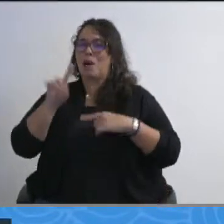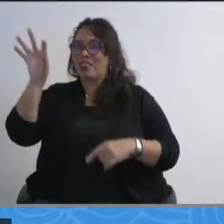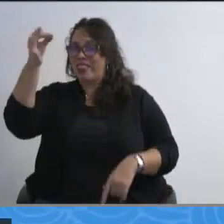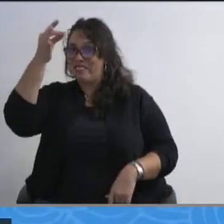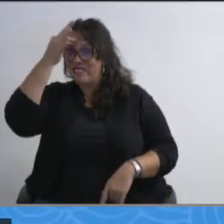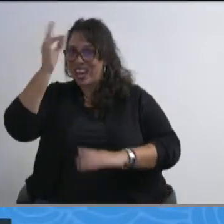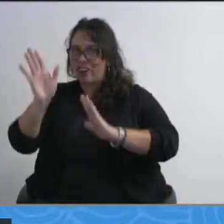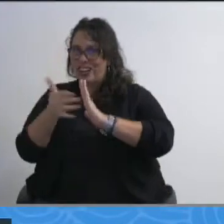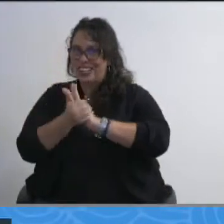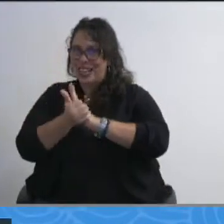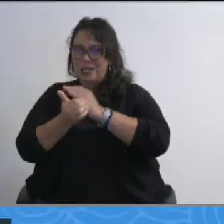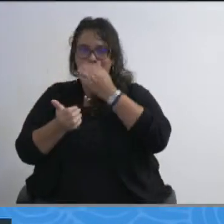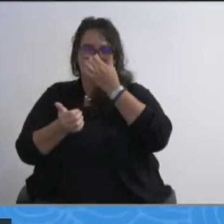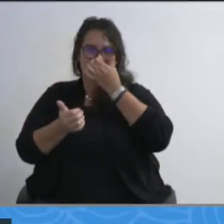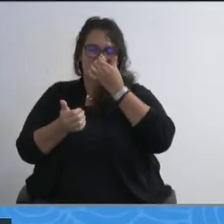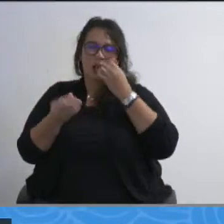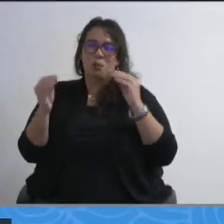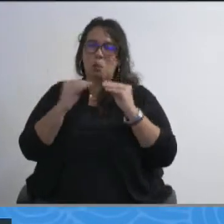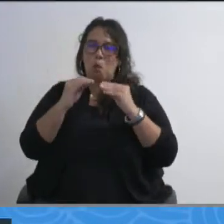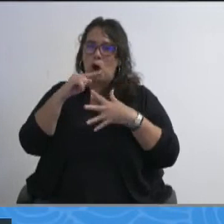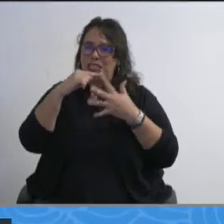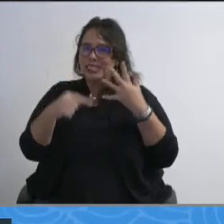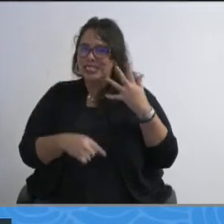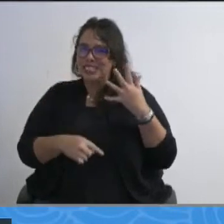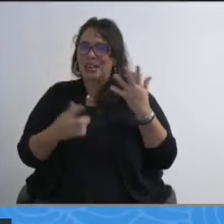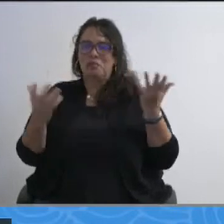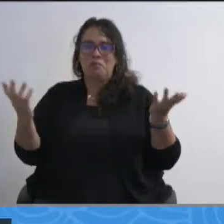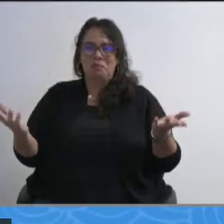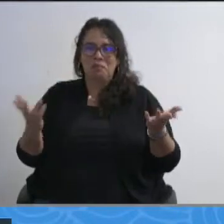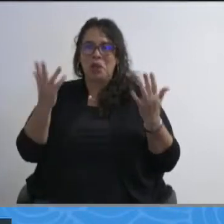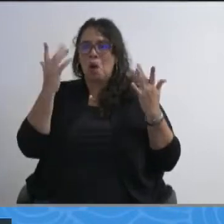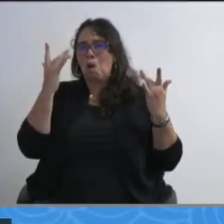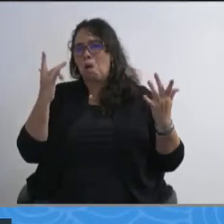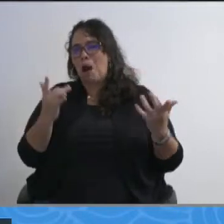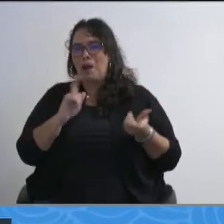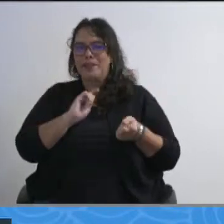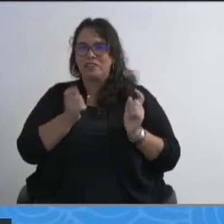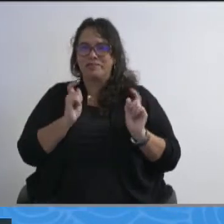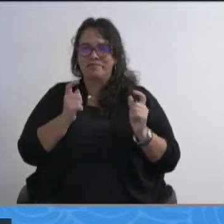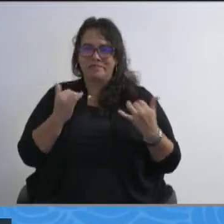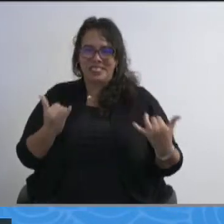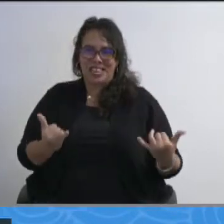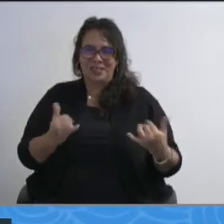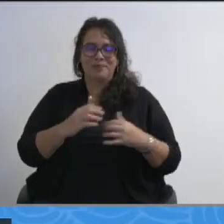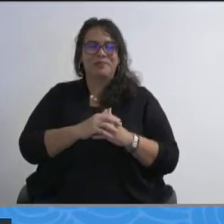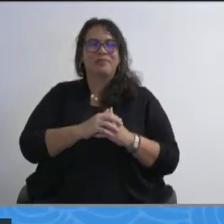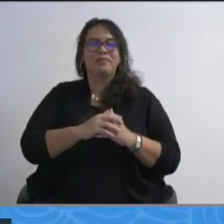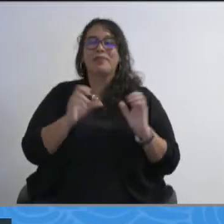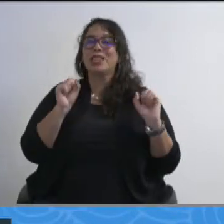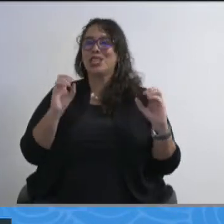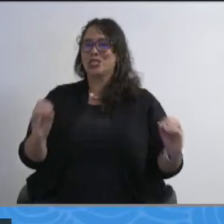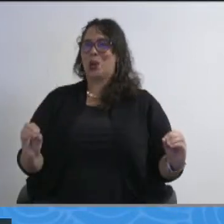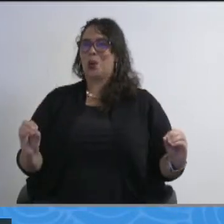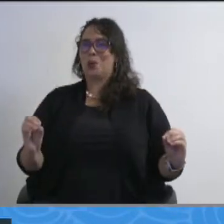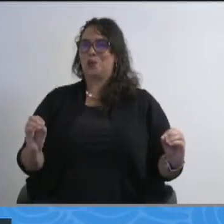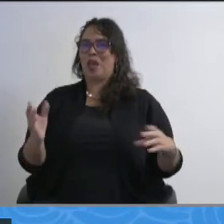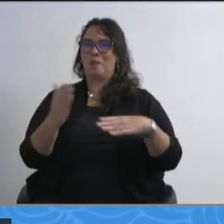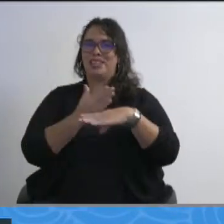more detail about what it is, and why we have to do some revisions today. So. with that, let me share my screen.